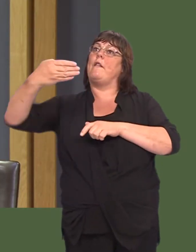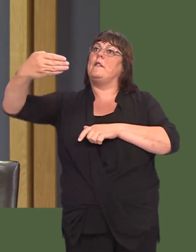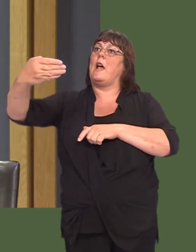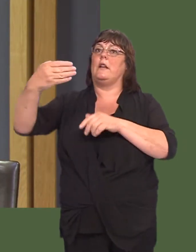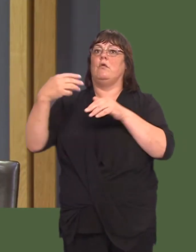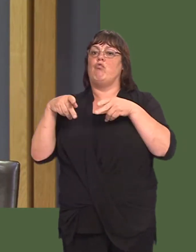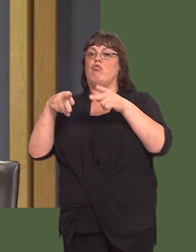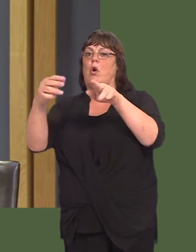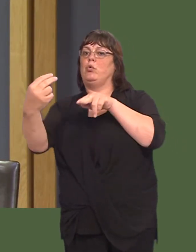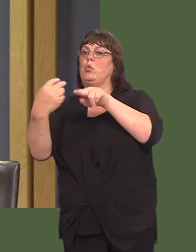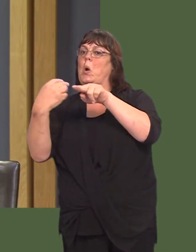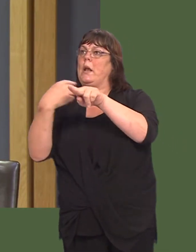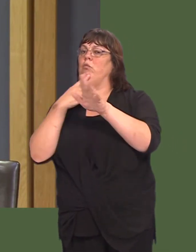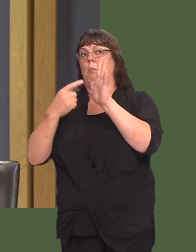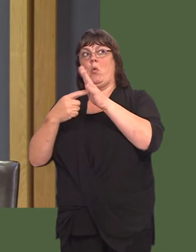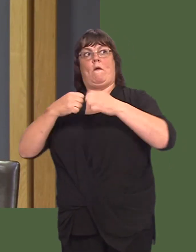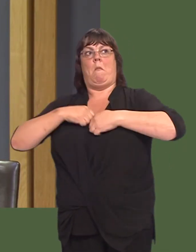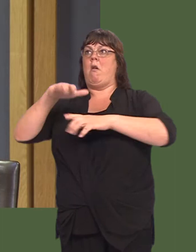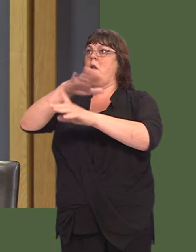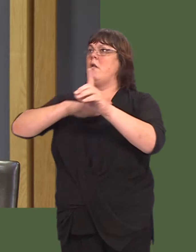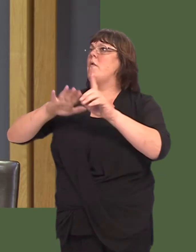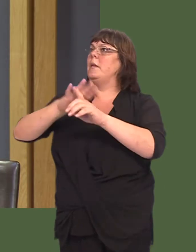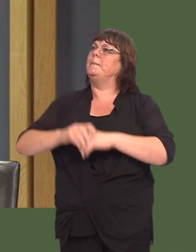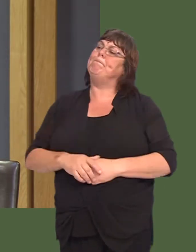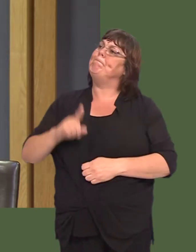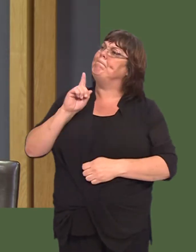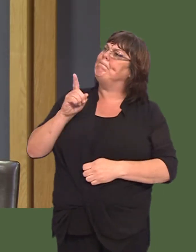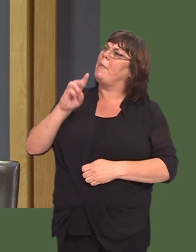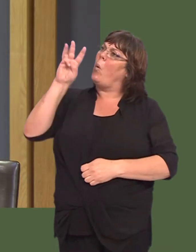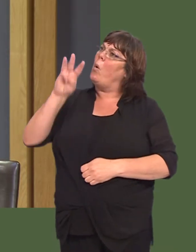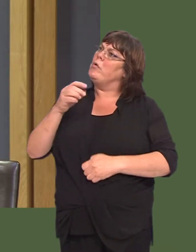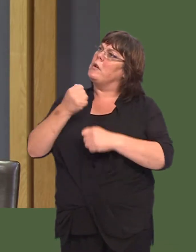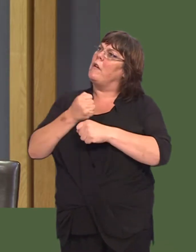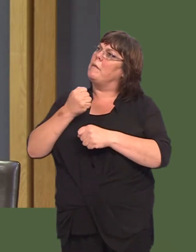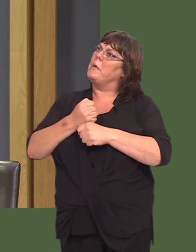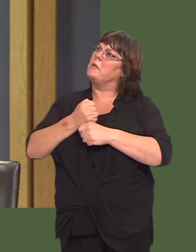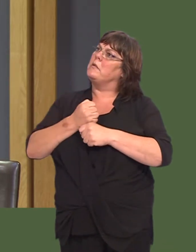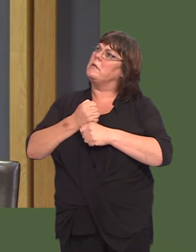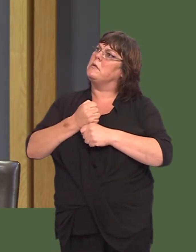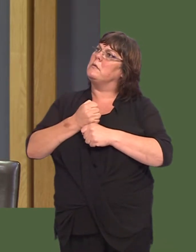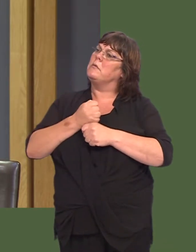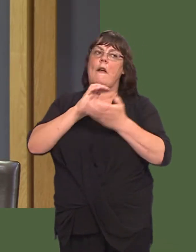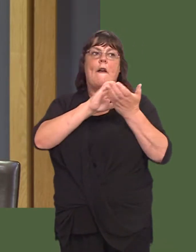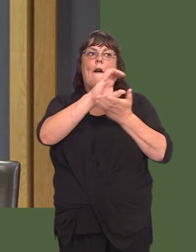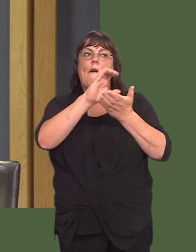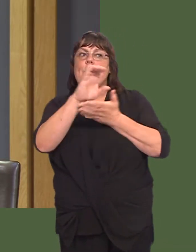which is so vital for my own constituency. How does the Welsh Government plan to use similarly innovative approaches to invest